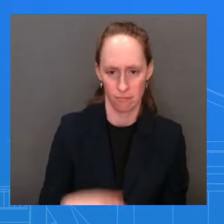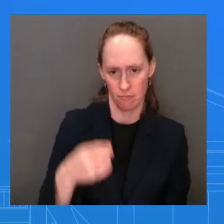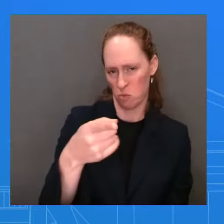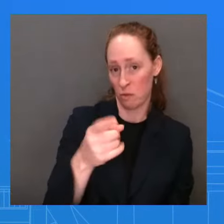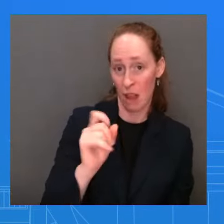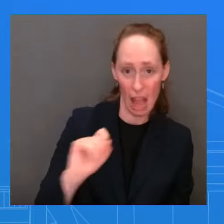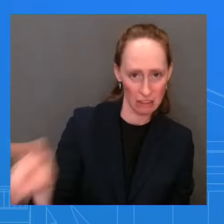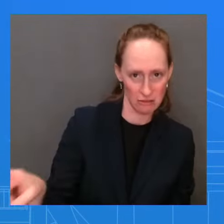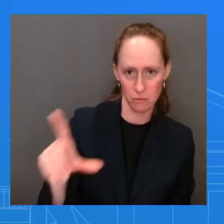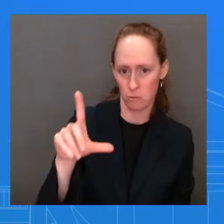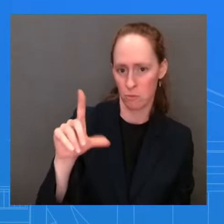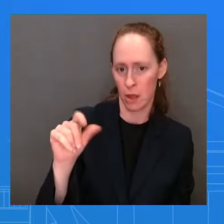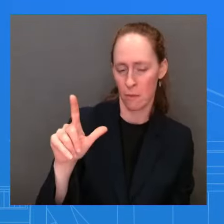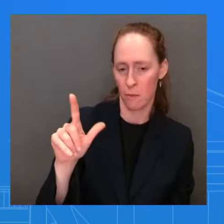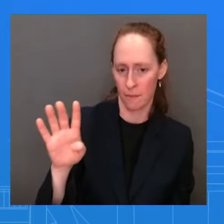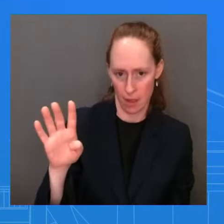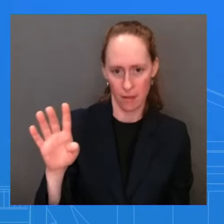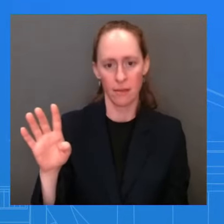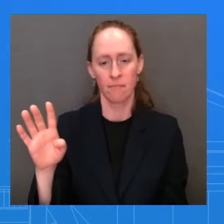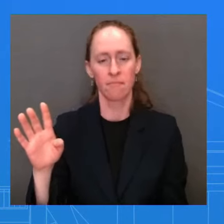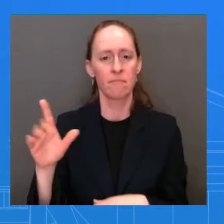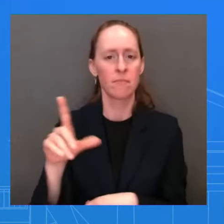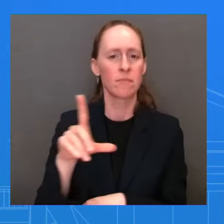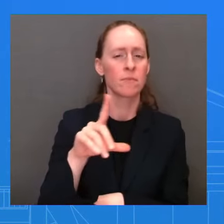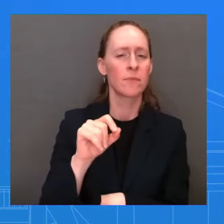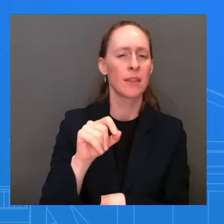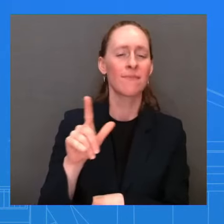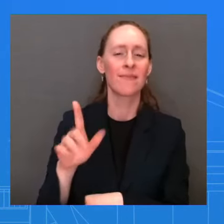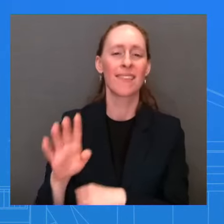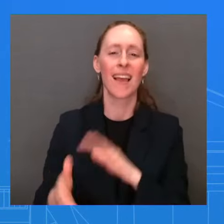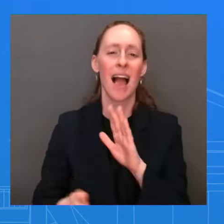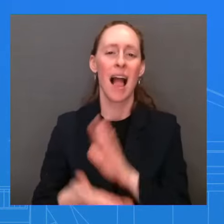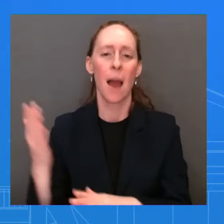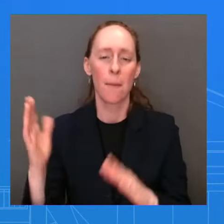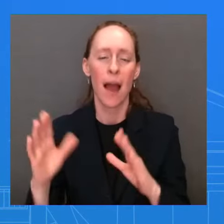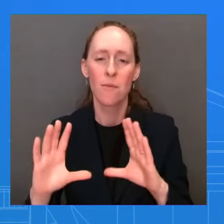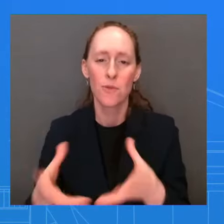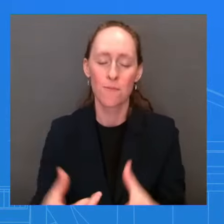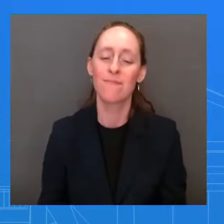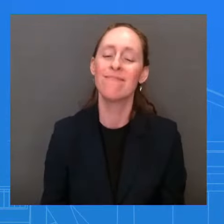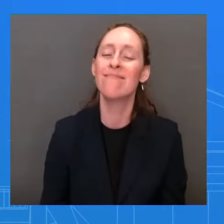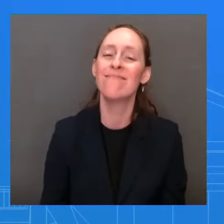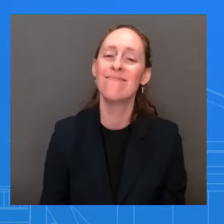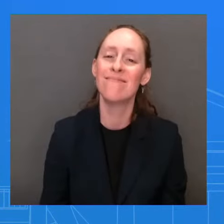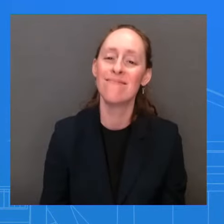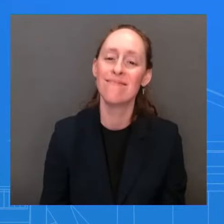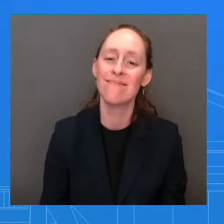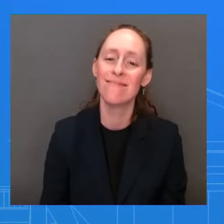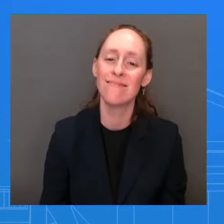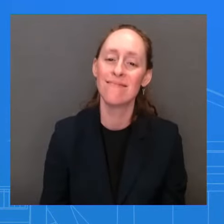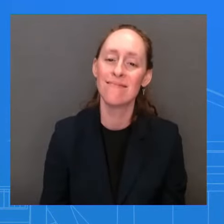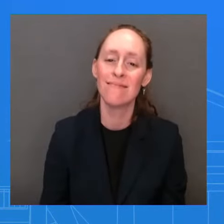The Press: Okay. I want to ask you broadly about the theme that the President has been speaking of not just today but since -- really since the start of the year: